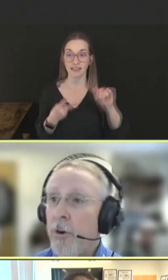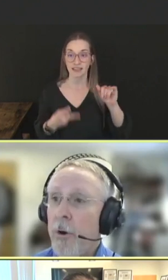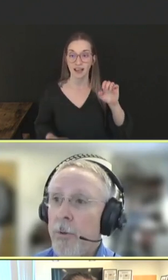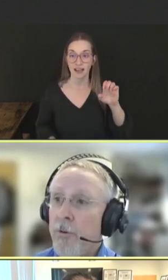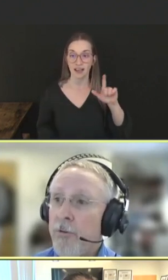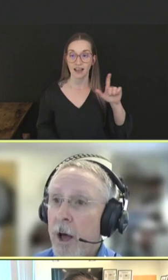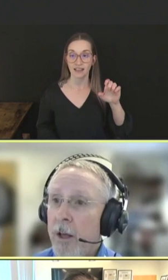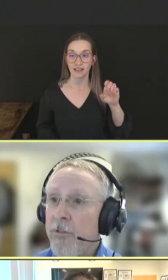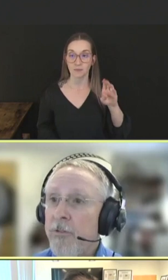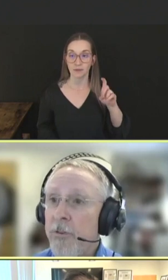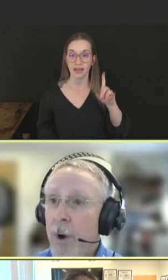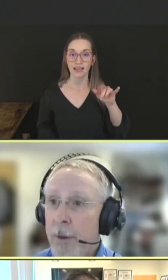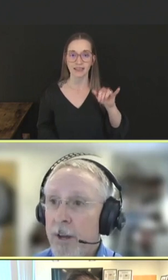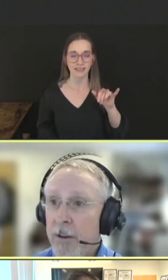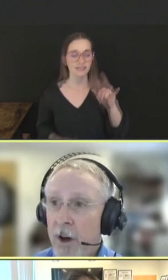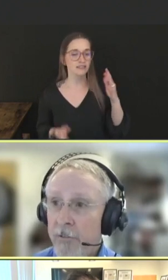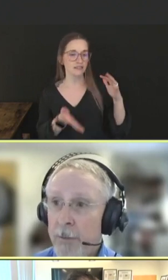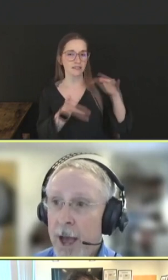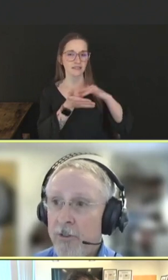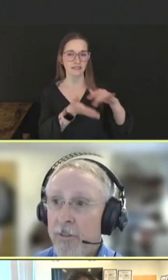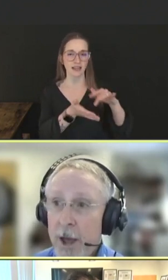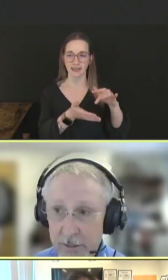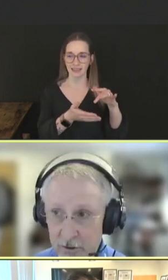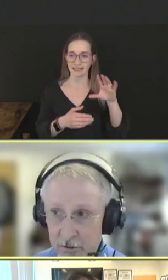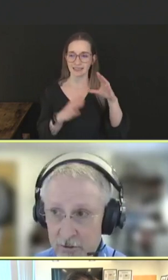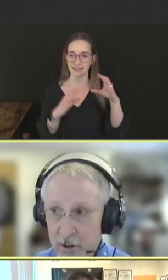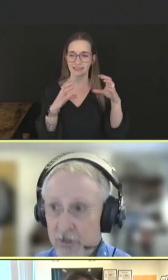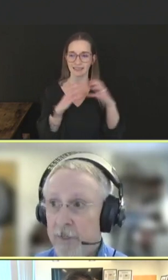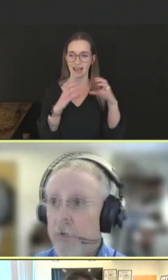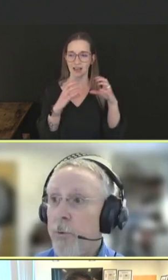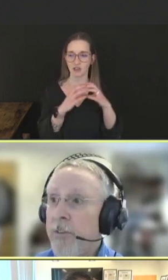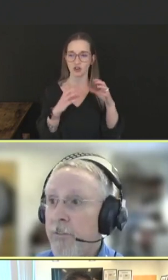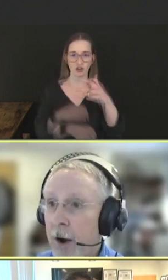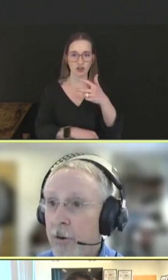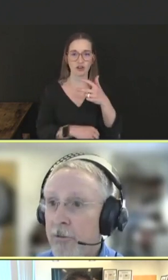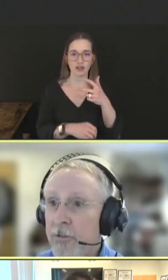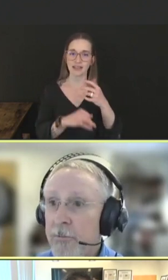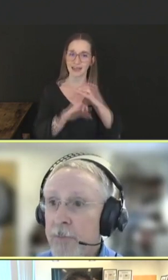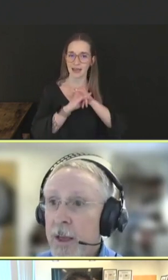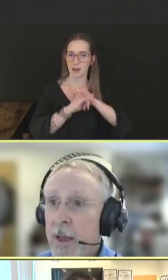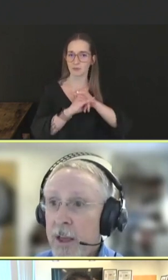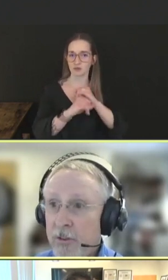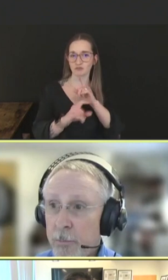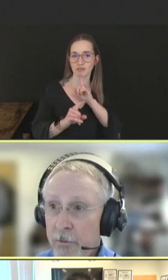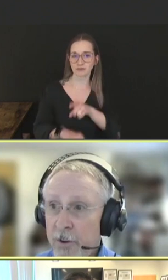cellular immune responses to rapidly evolving pathogens, such as influenza viruses. He's a